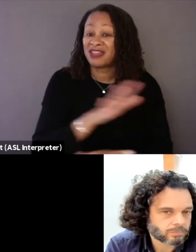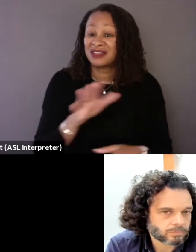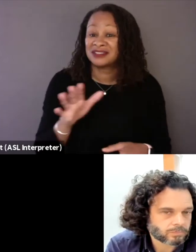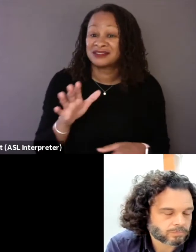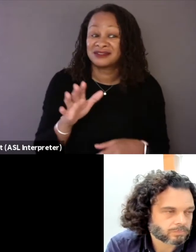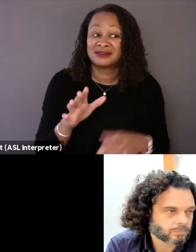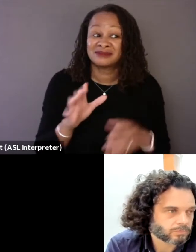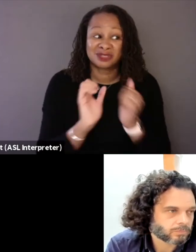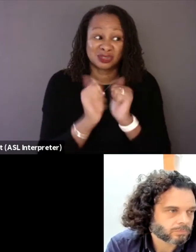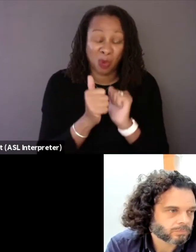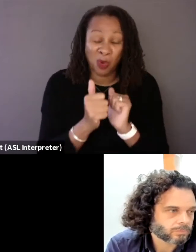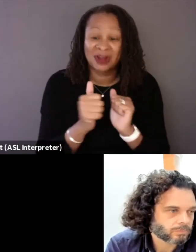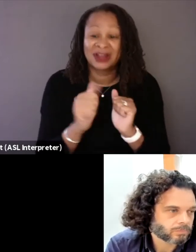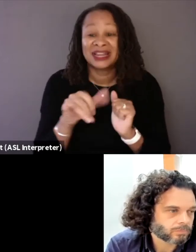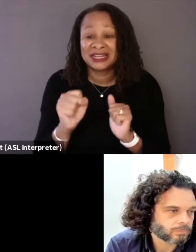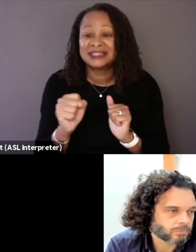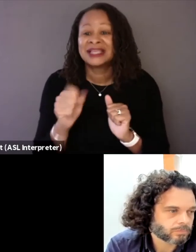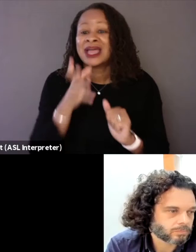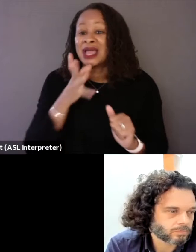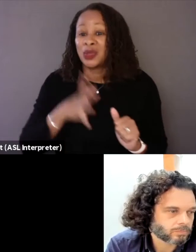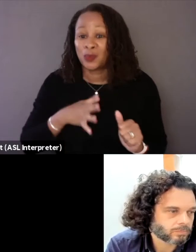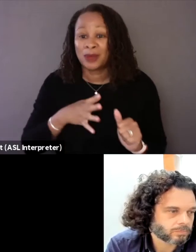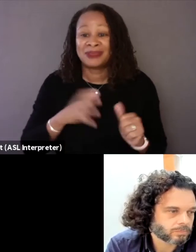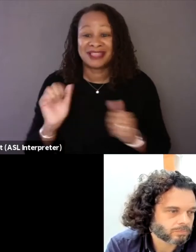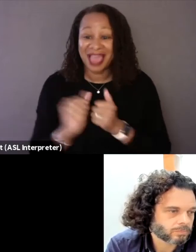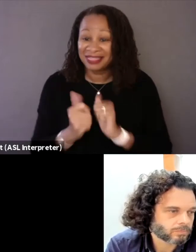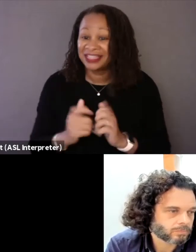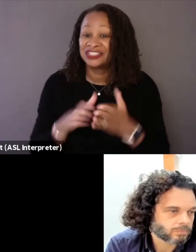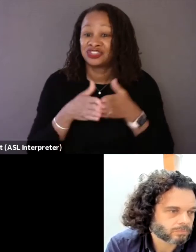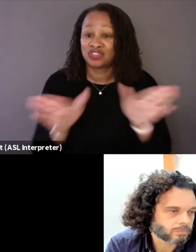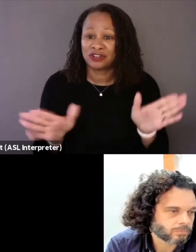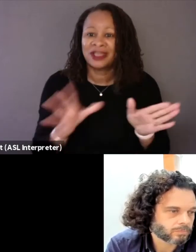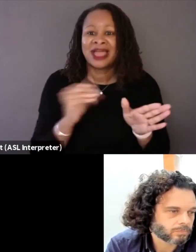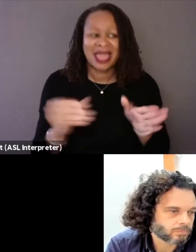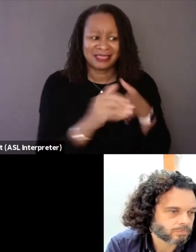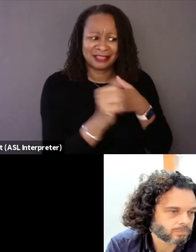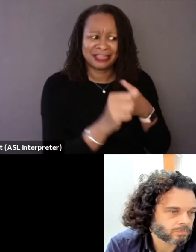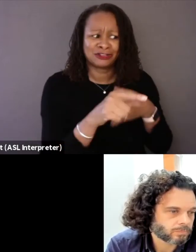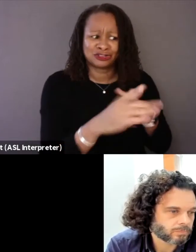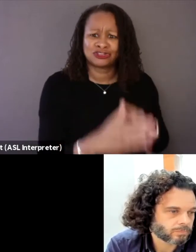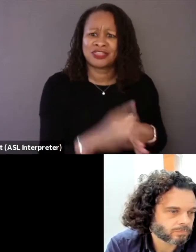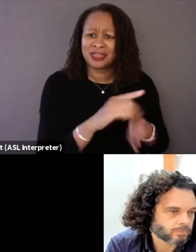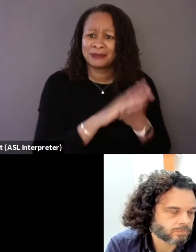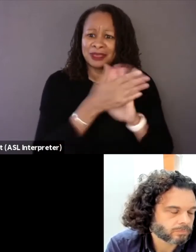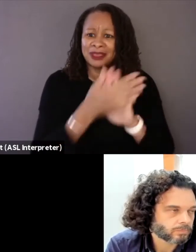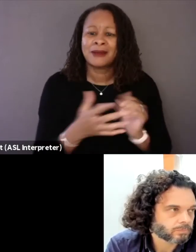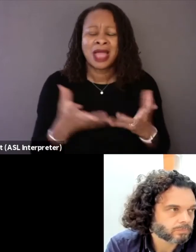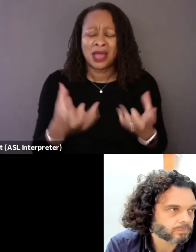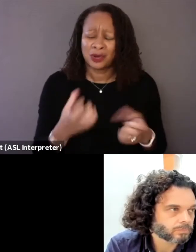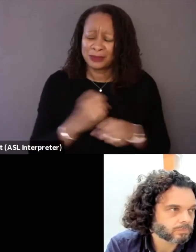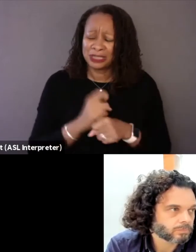women athletes in general and the leaders that they become. And then I also wanted to make sure that they felt like they saw themselves in that knowing the sport,